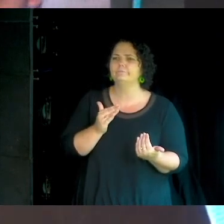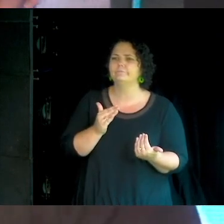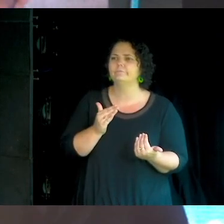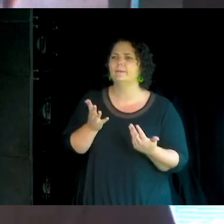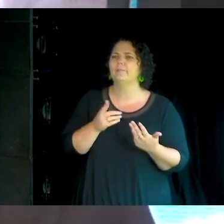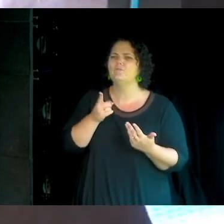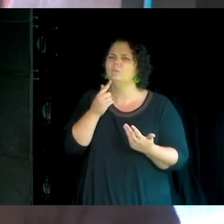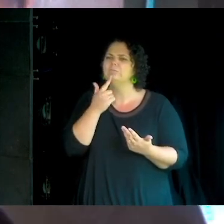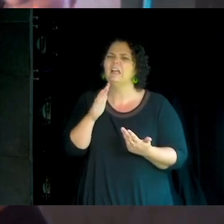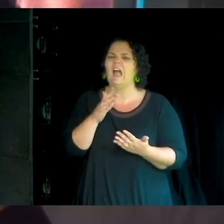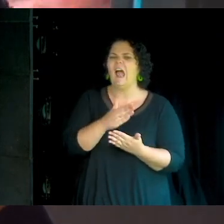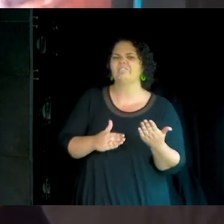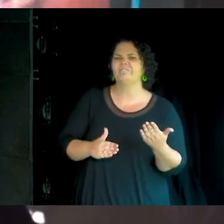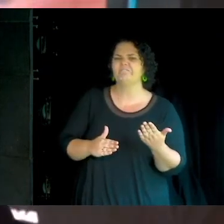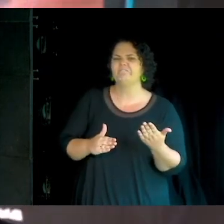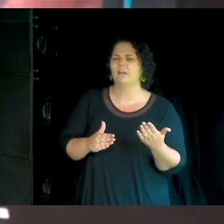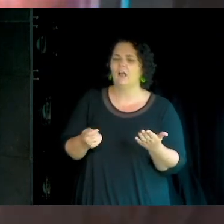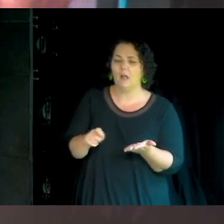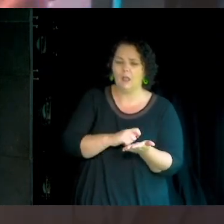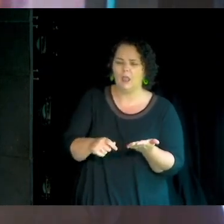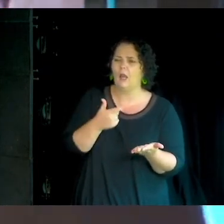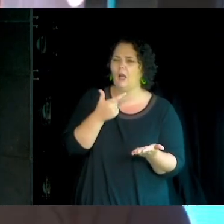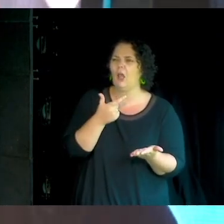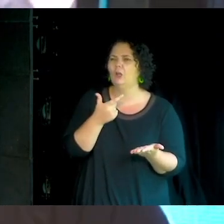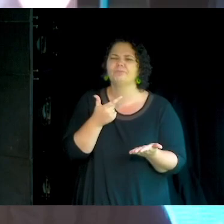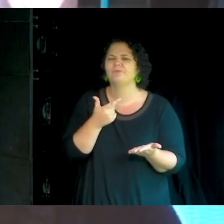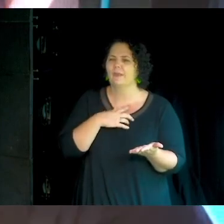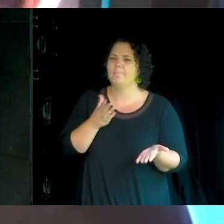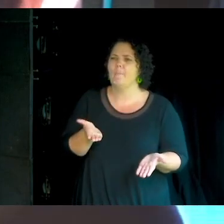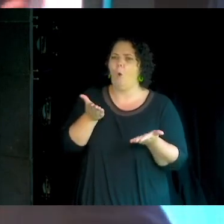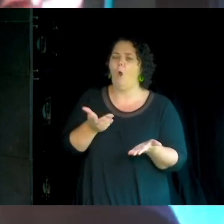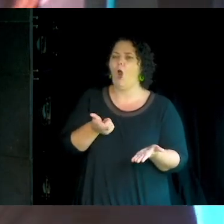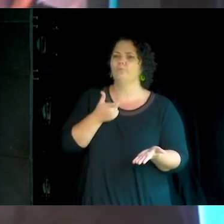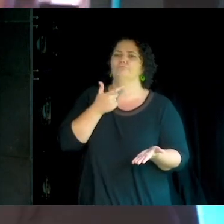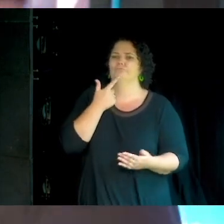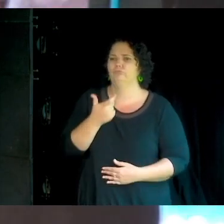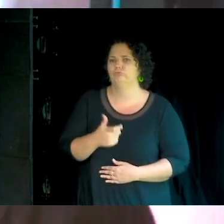when you put on the bread it was not very yummy you could also put it on the crackers